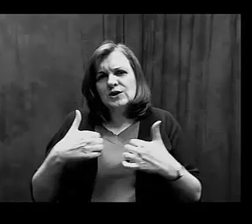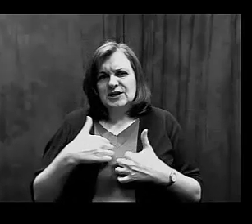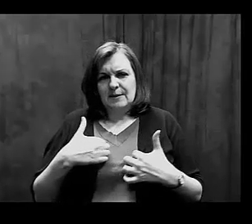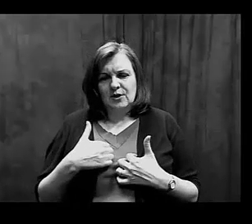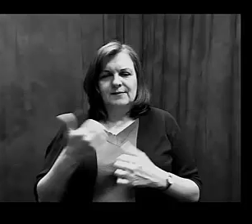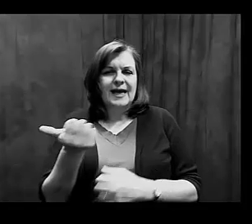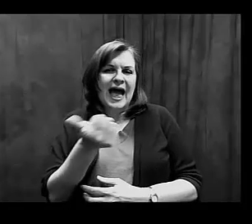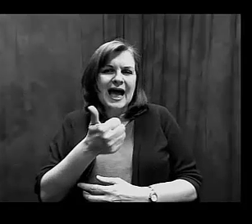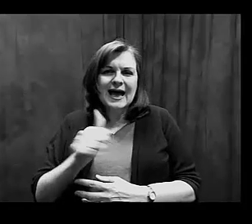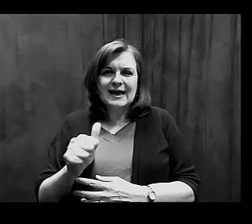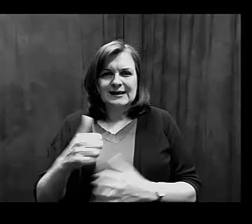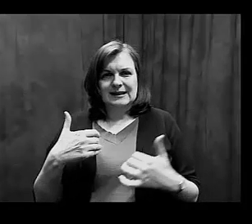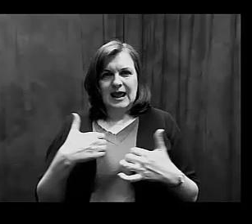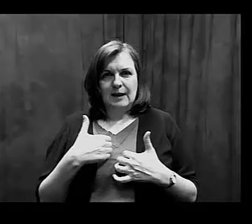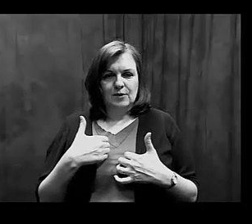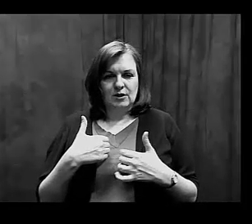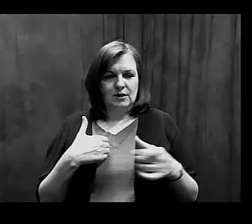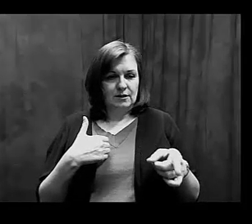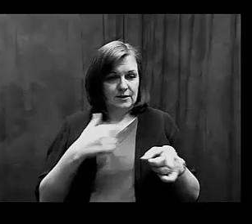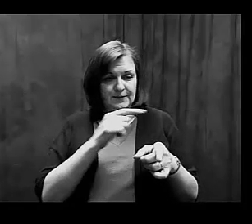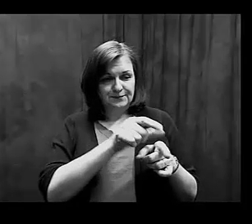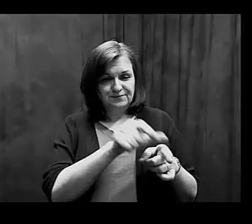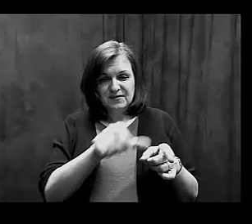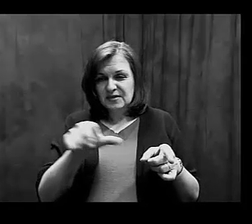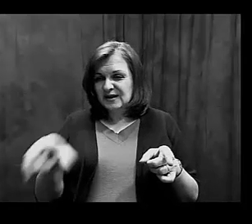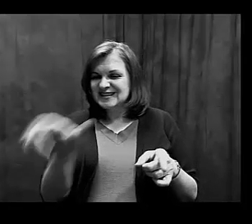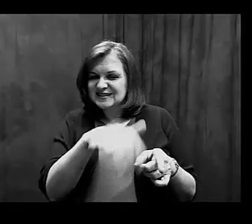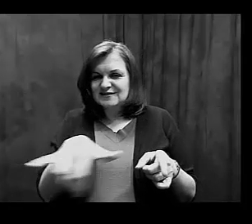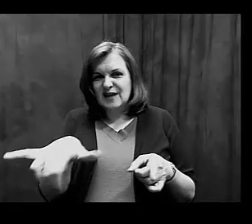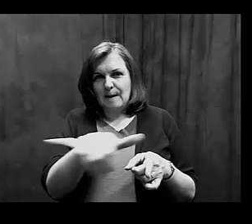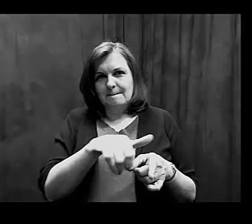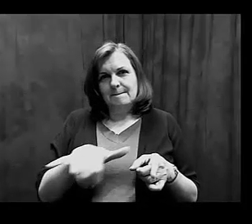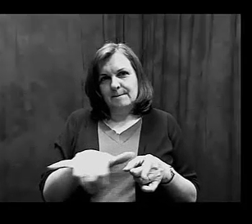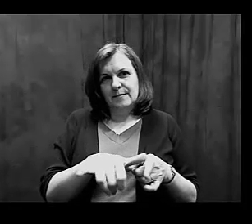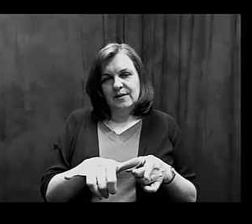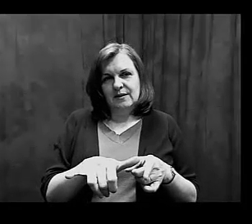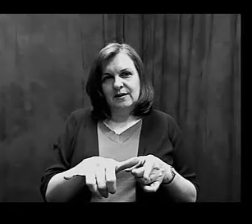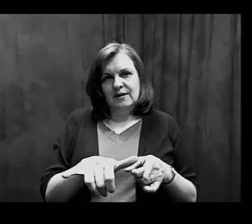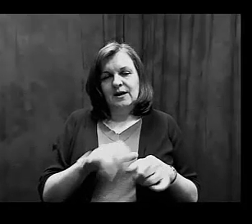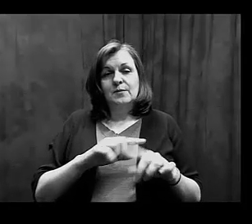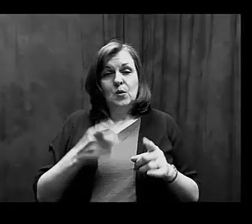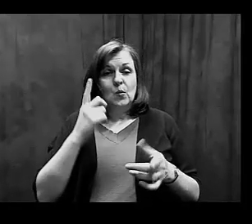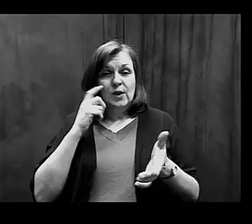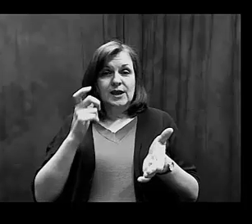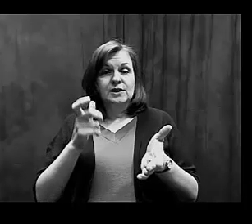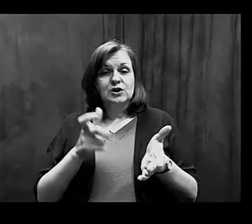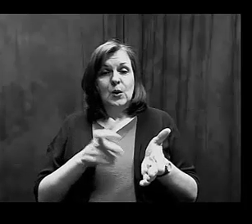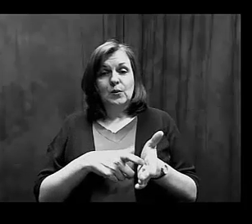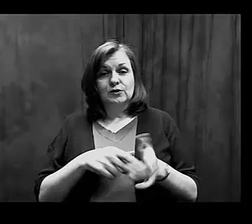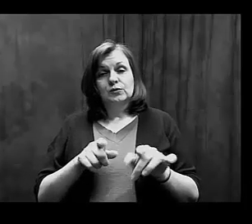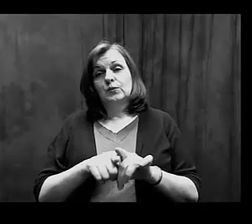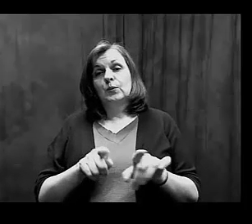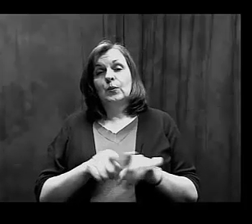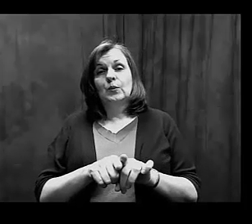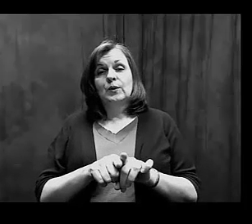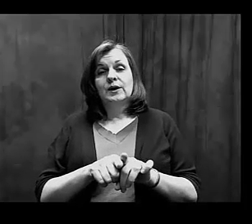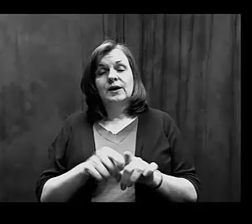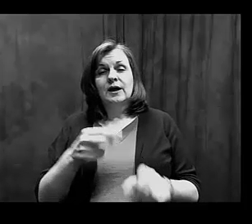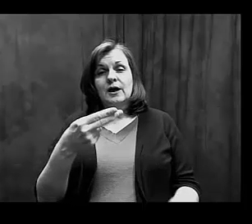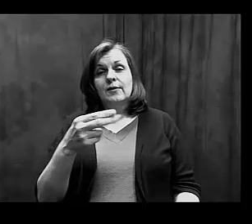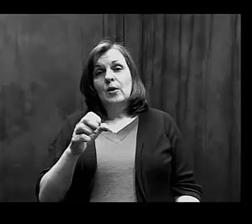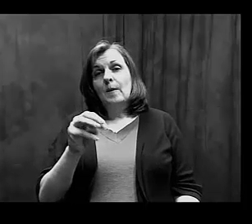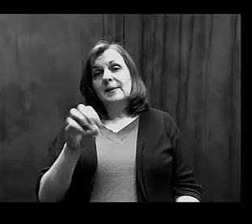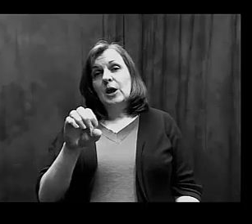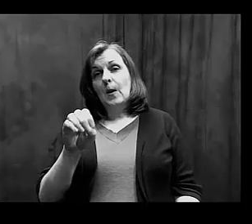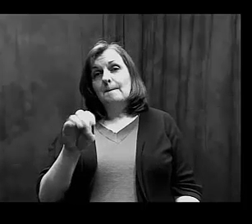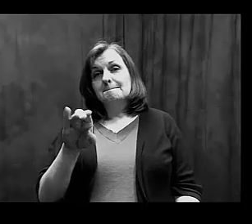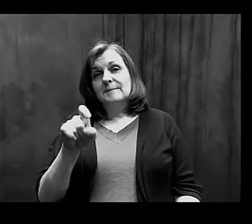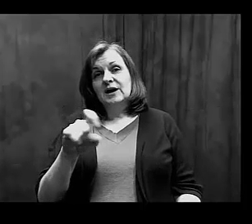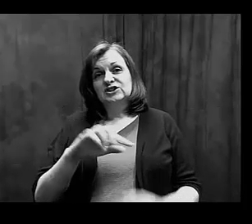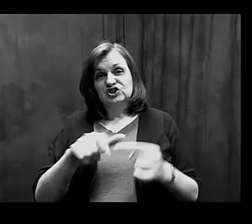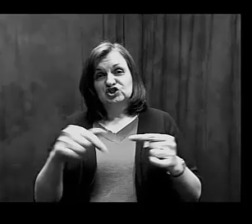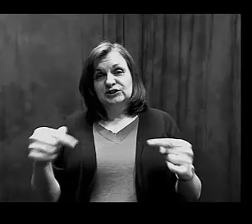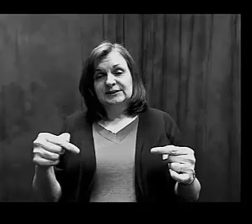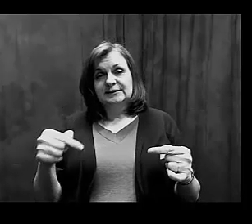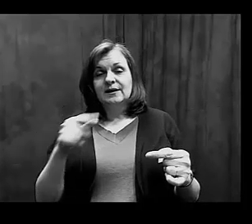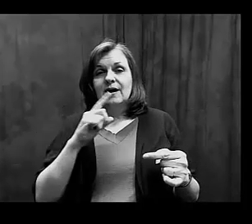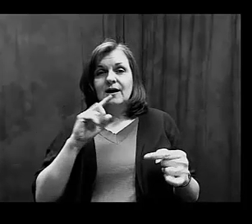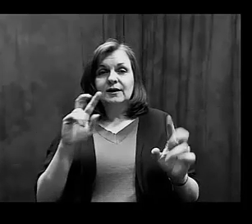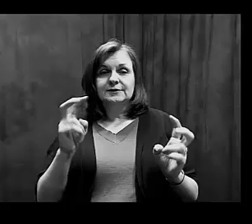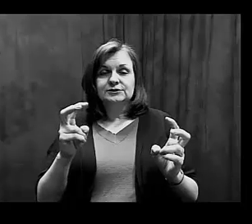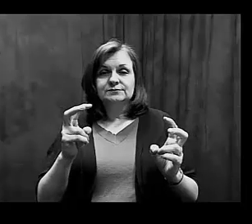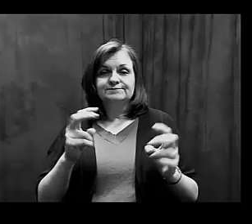but it goes beyond that. we're finding these these homeobox genes are actually highly conserved